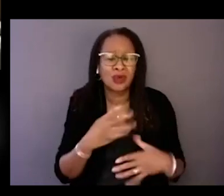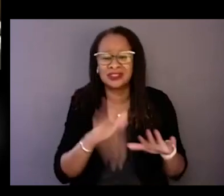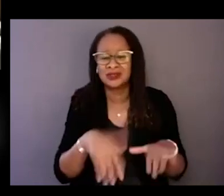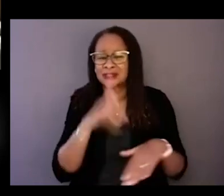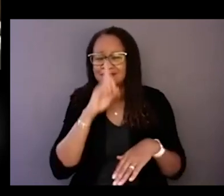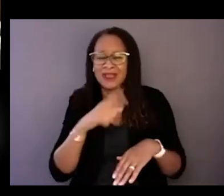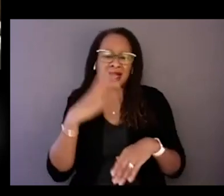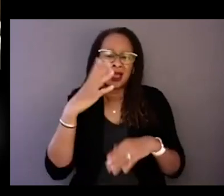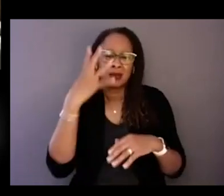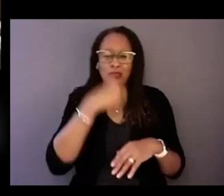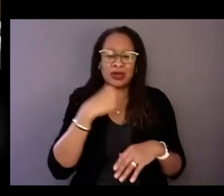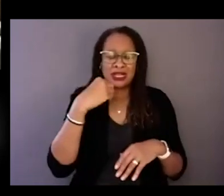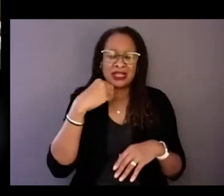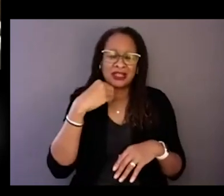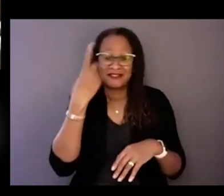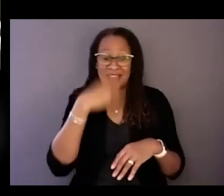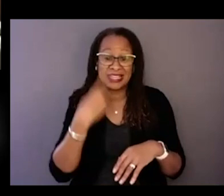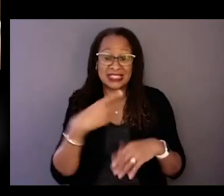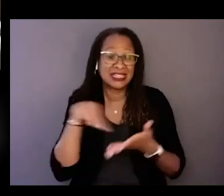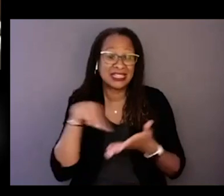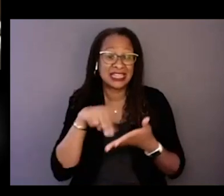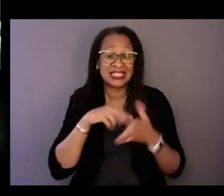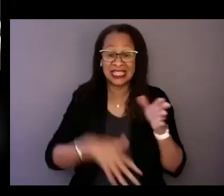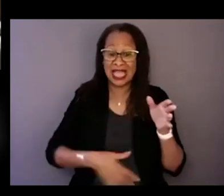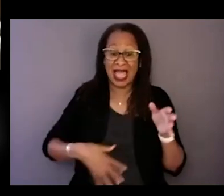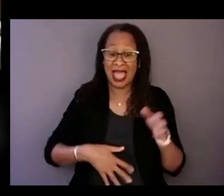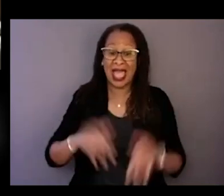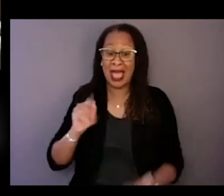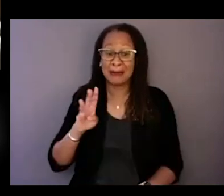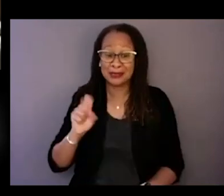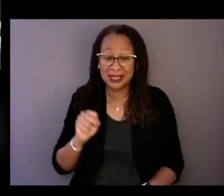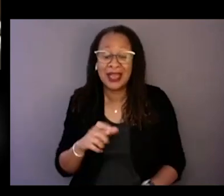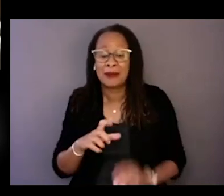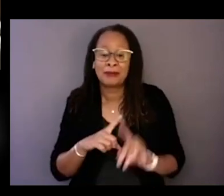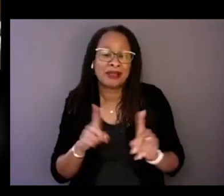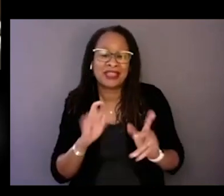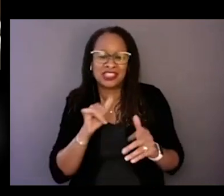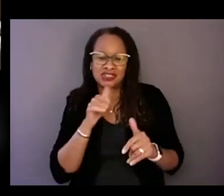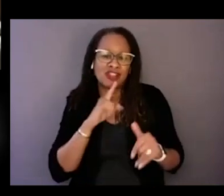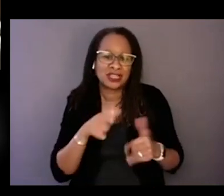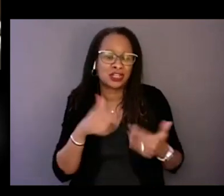and dancing abdomen that people attach to the music that they made in the studio. So I was blown away by her voice